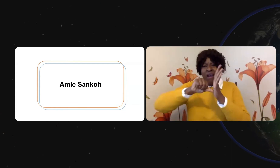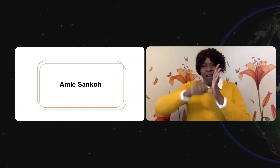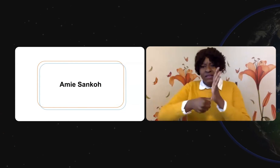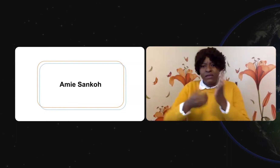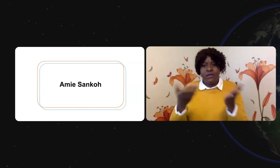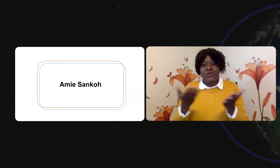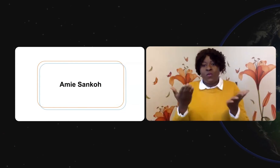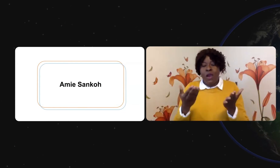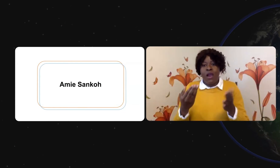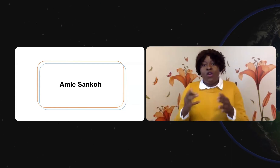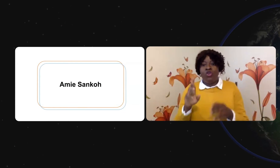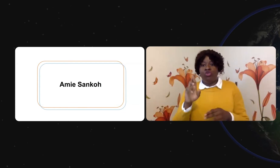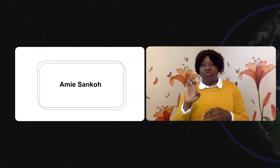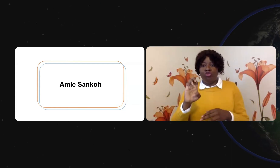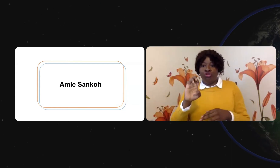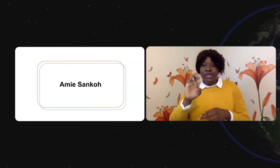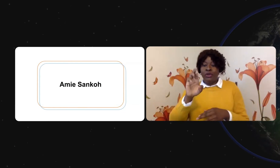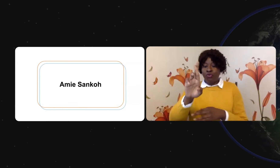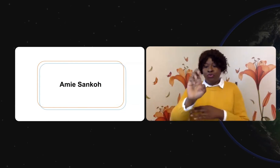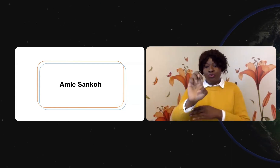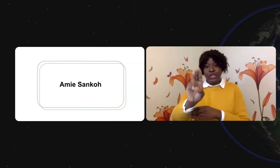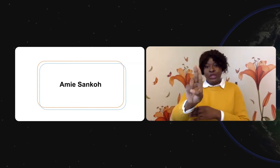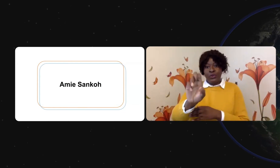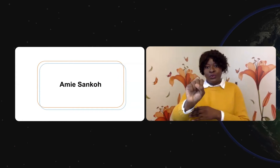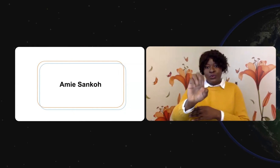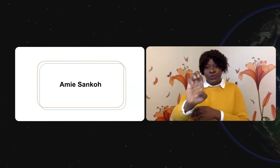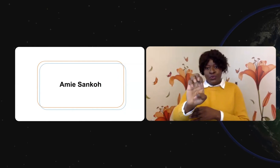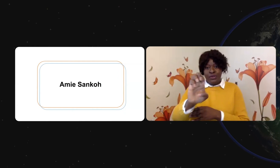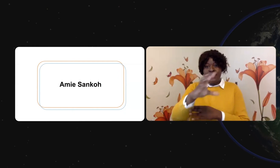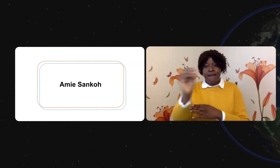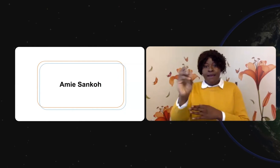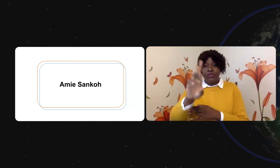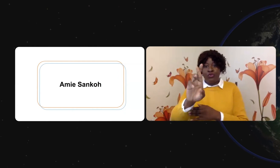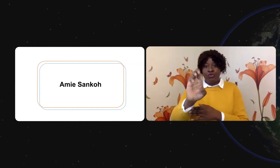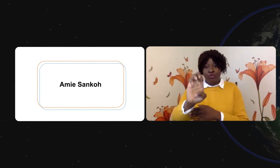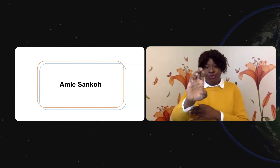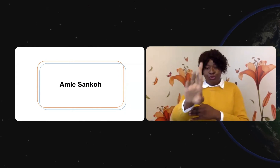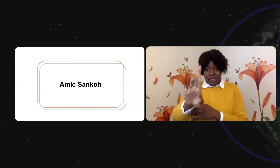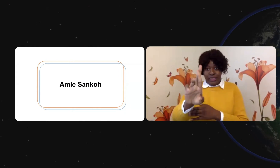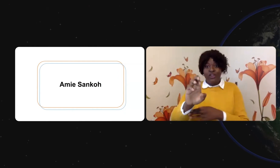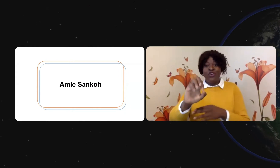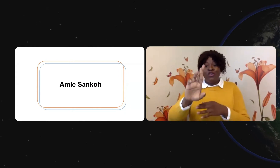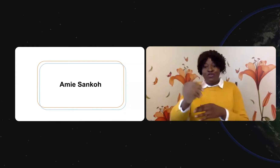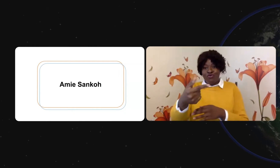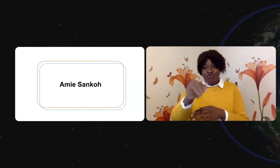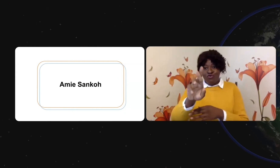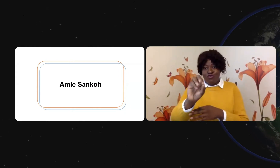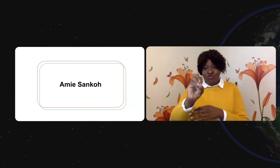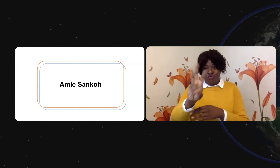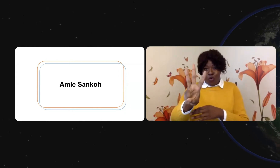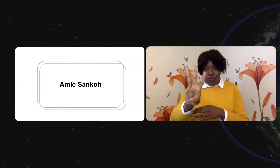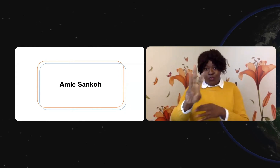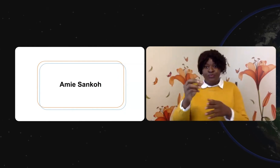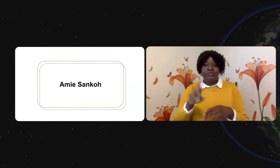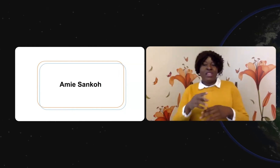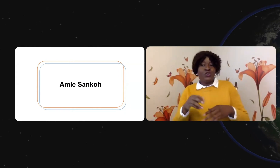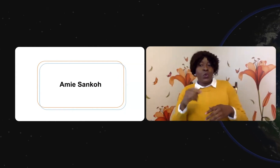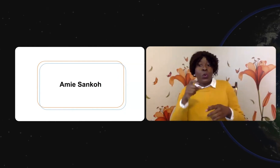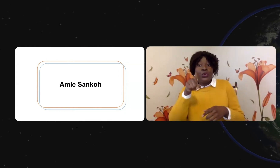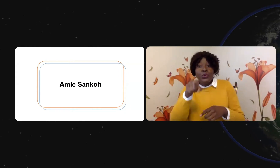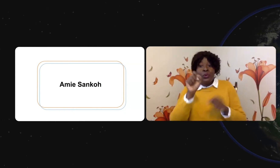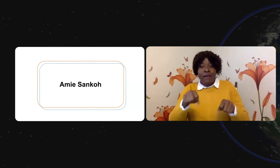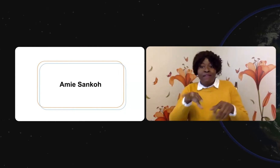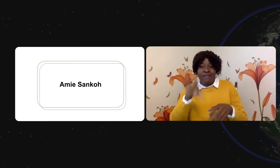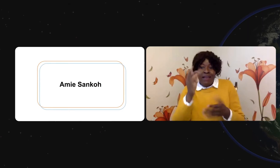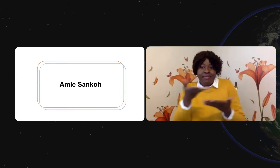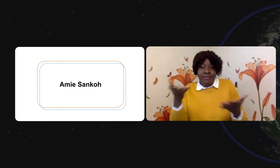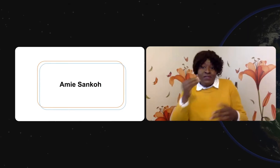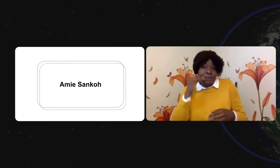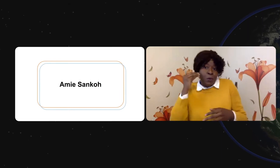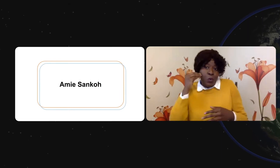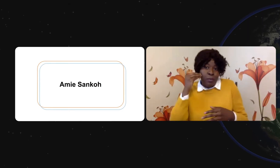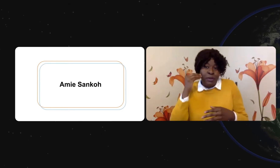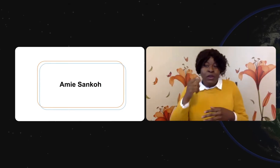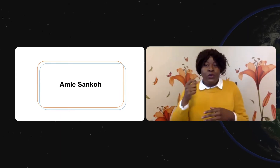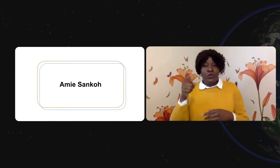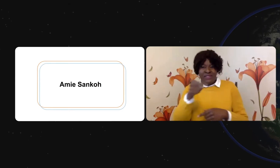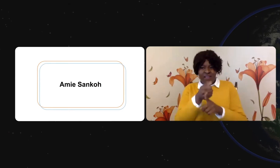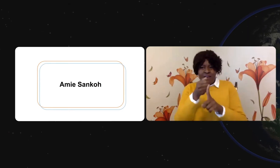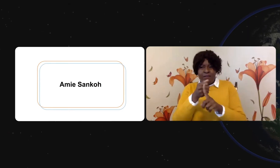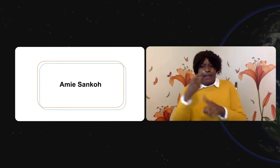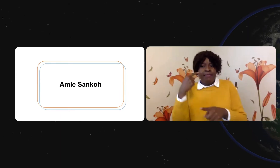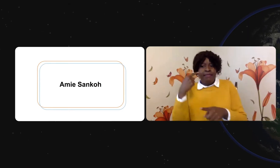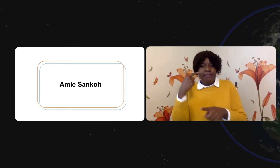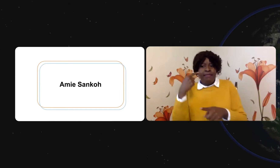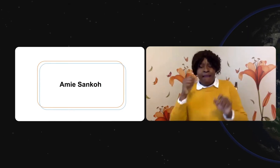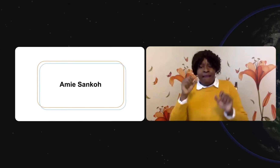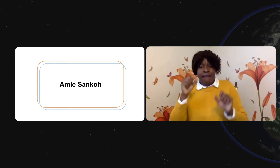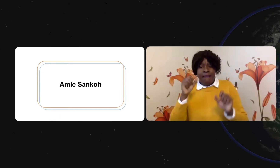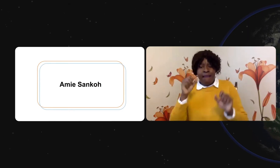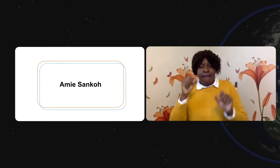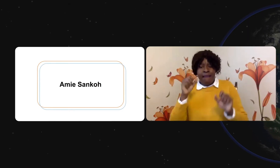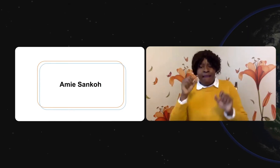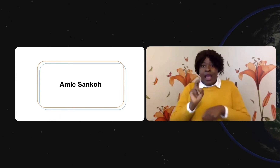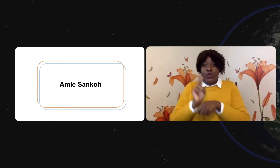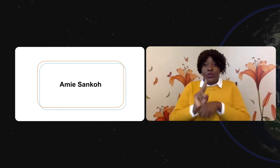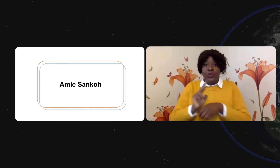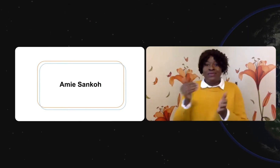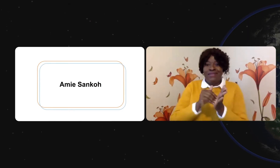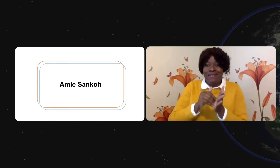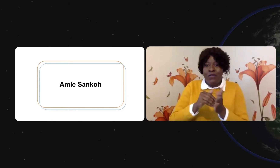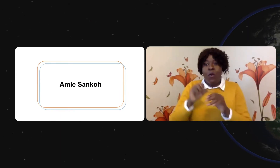The first one really emphasizes regrowing seeds and reusing items you have at home.